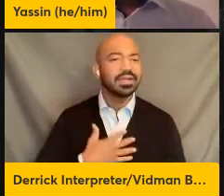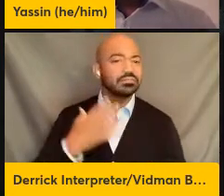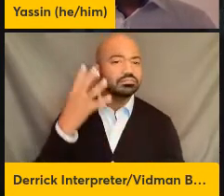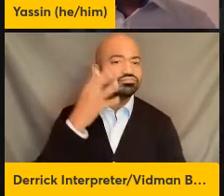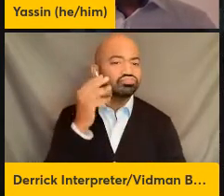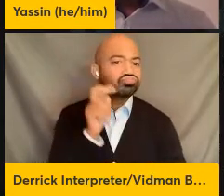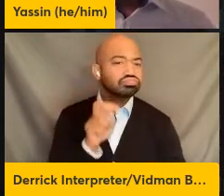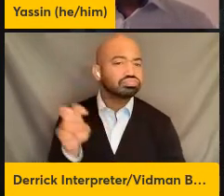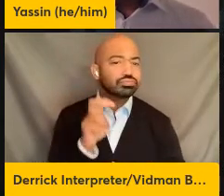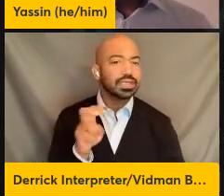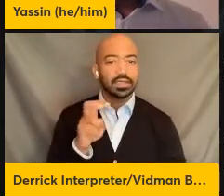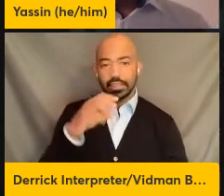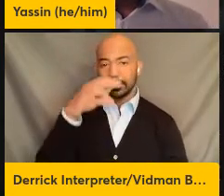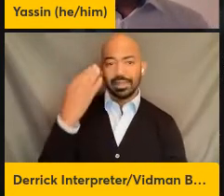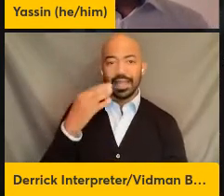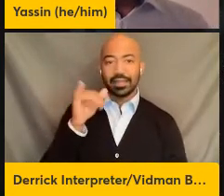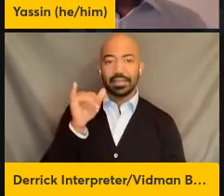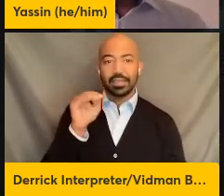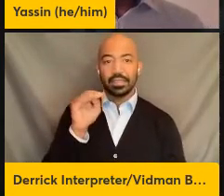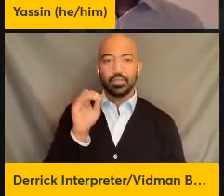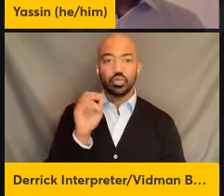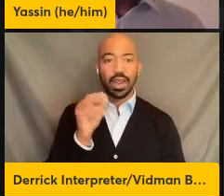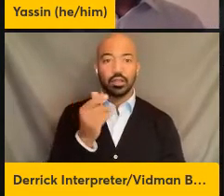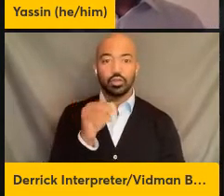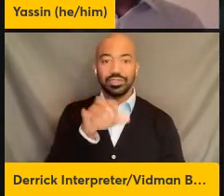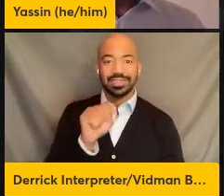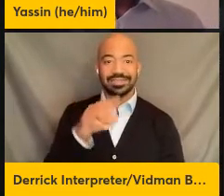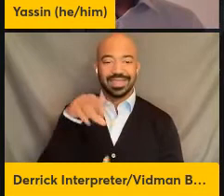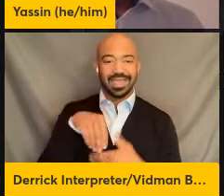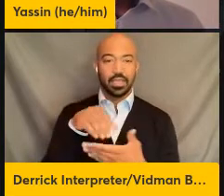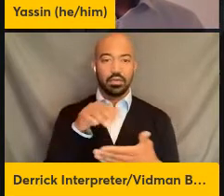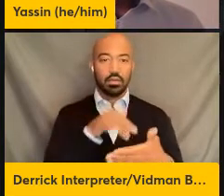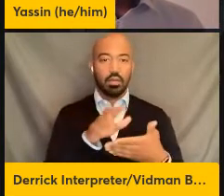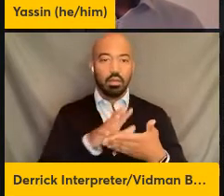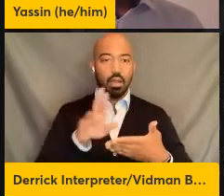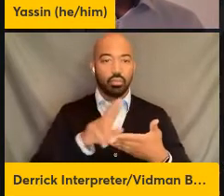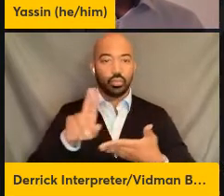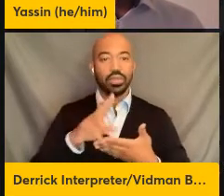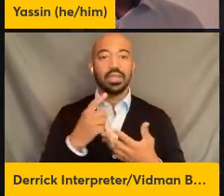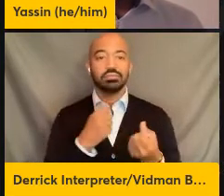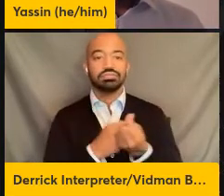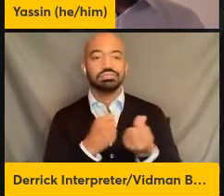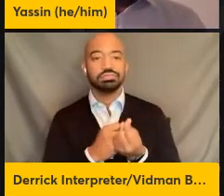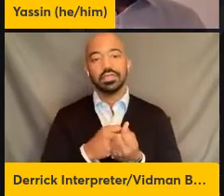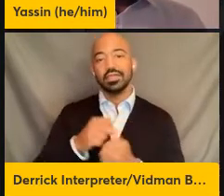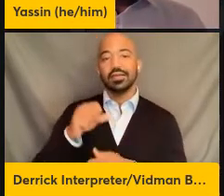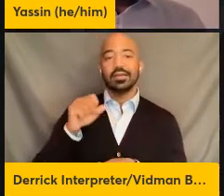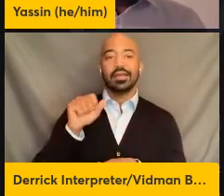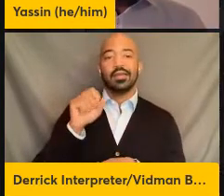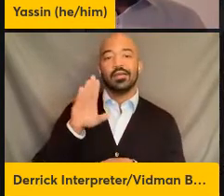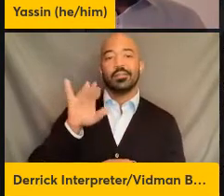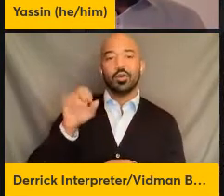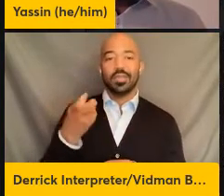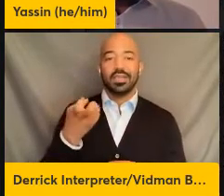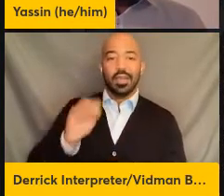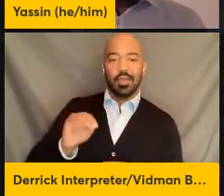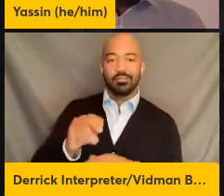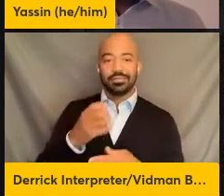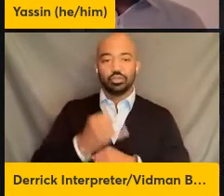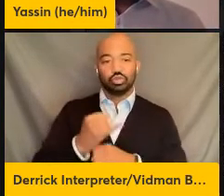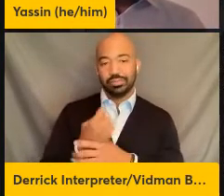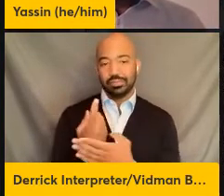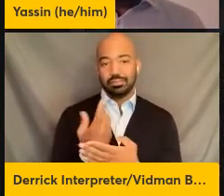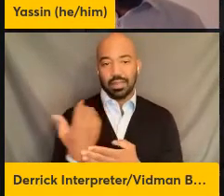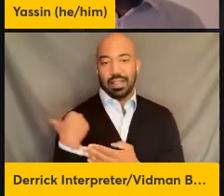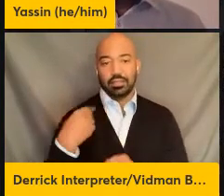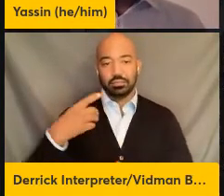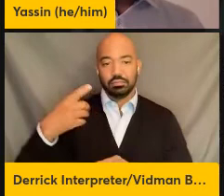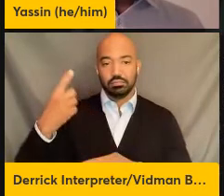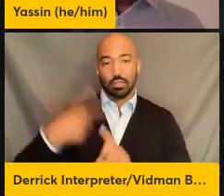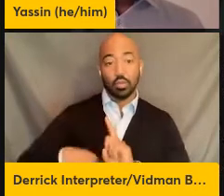immunologist in academia, I was hosted by Babraham. Institute last month, and the talk, and I was talking exactly about that.